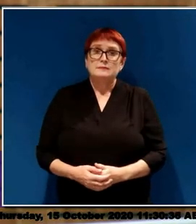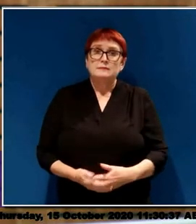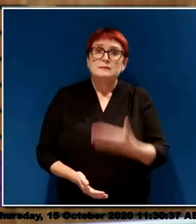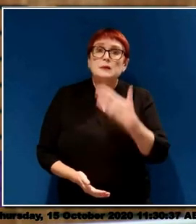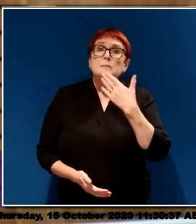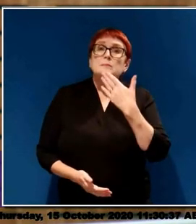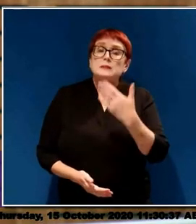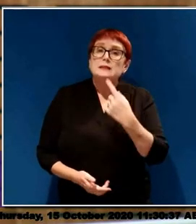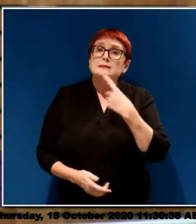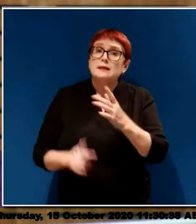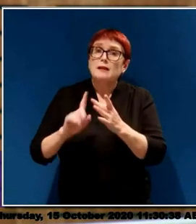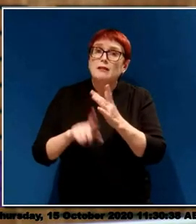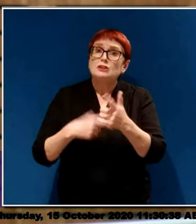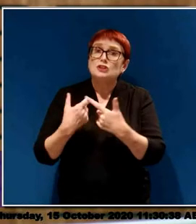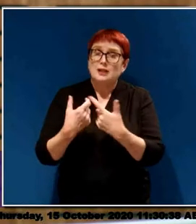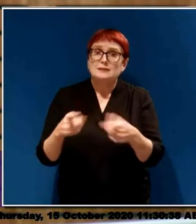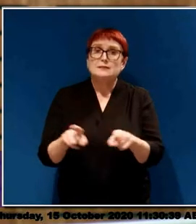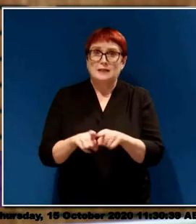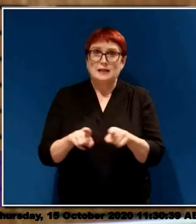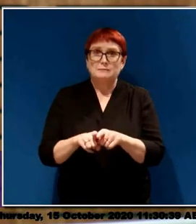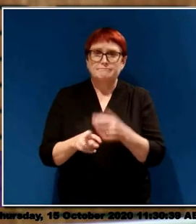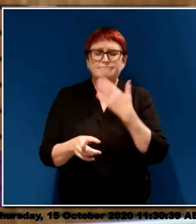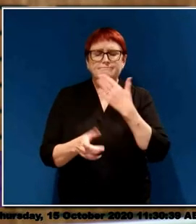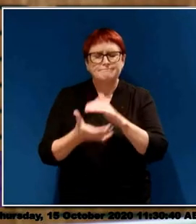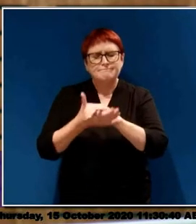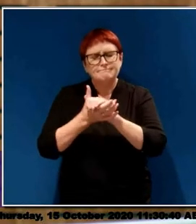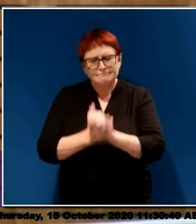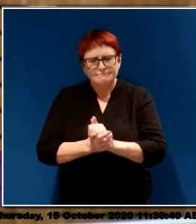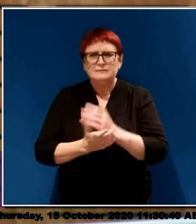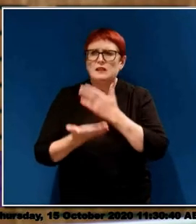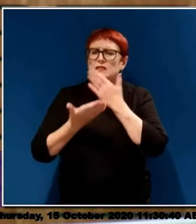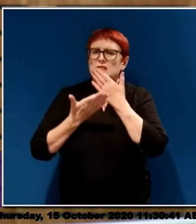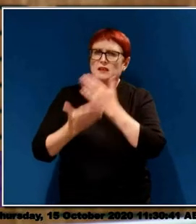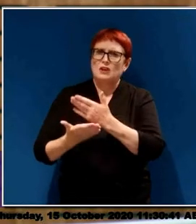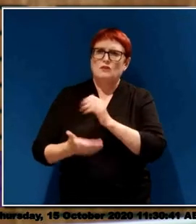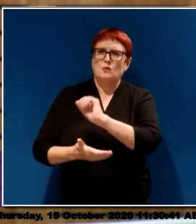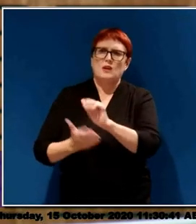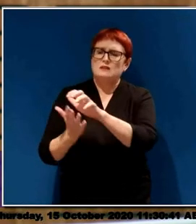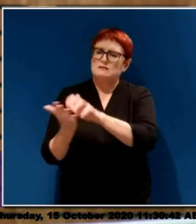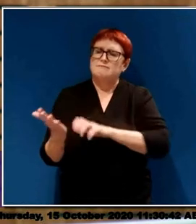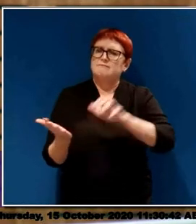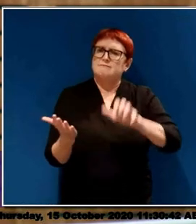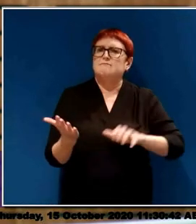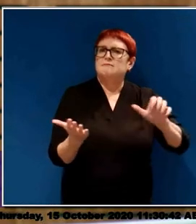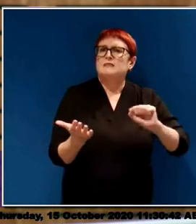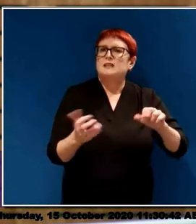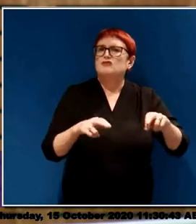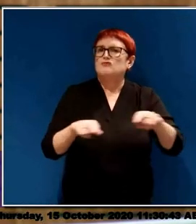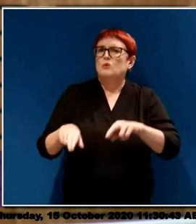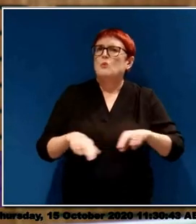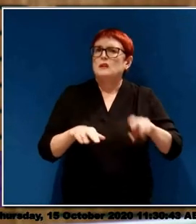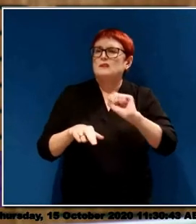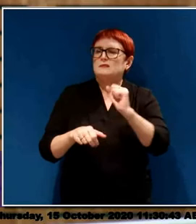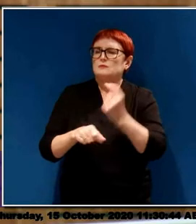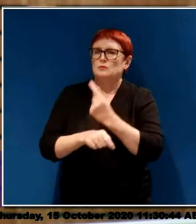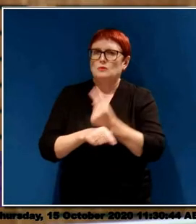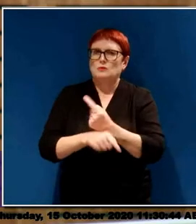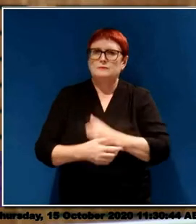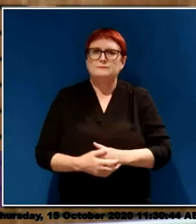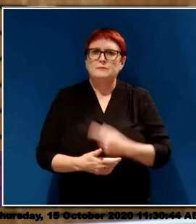our appreciation for his contribution. It is something that we will remember and it is really